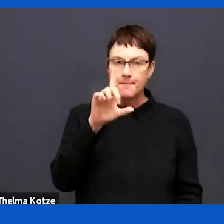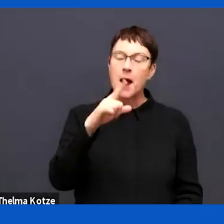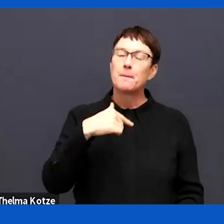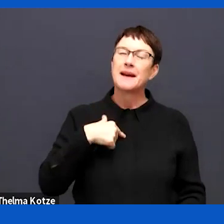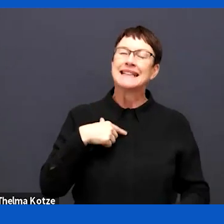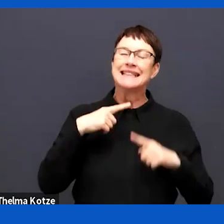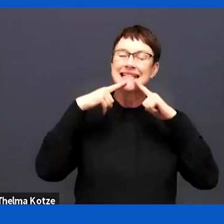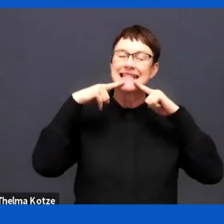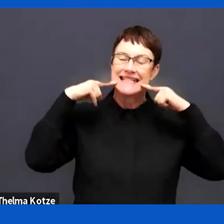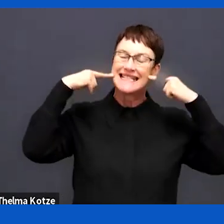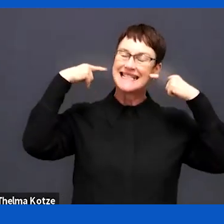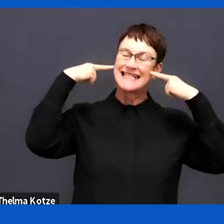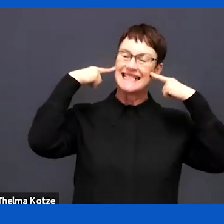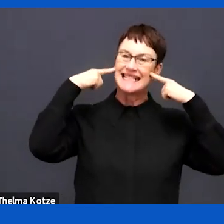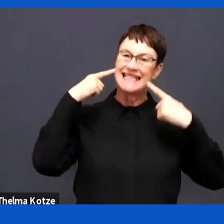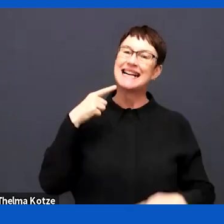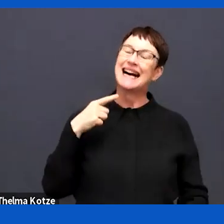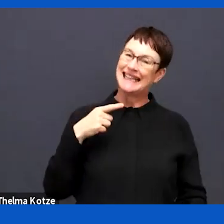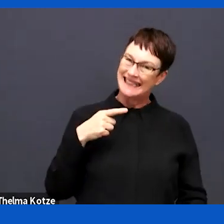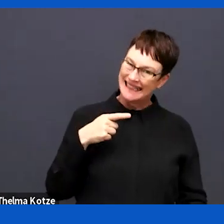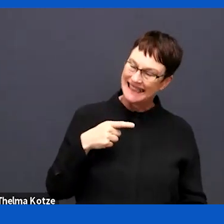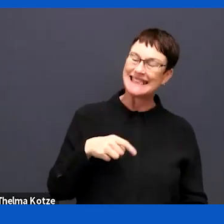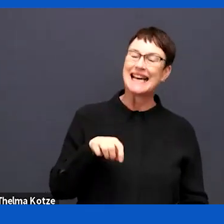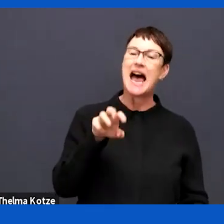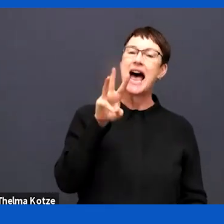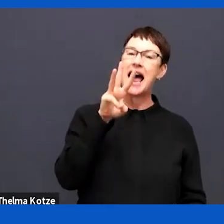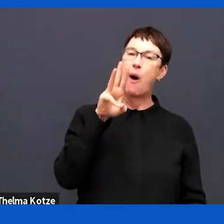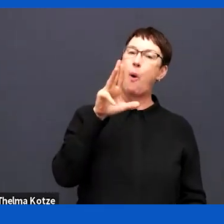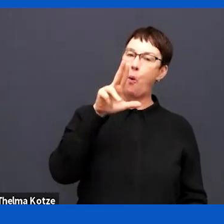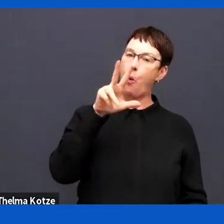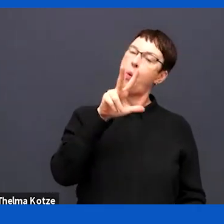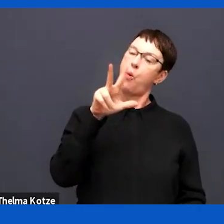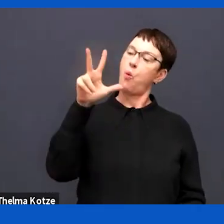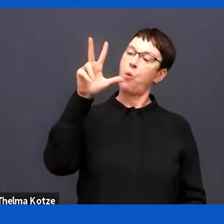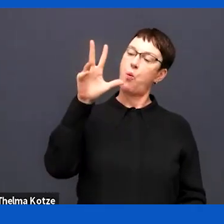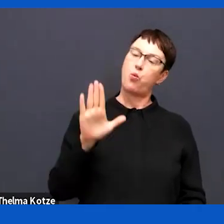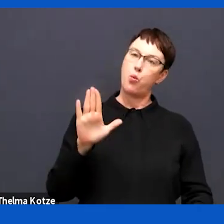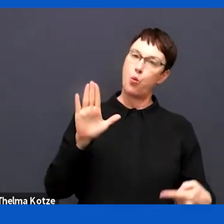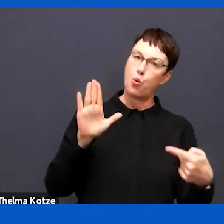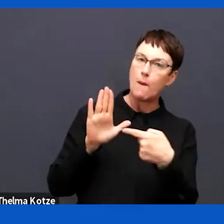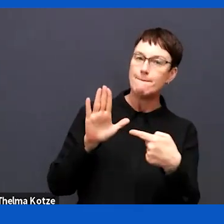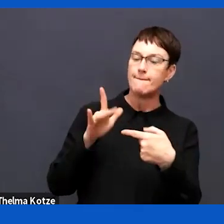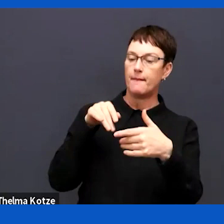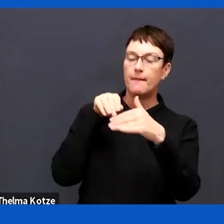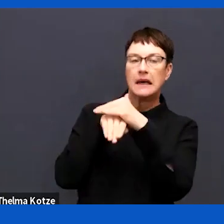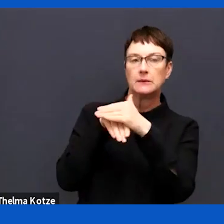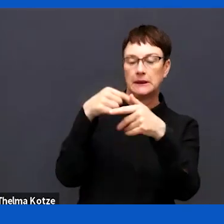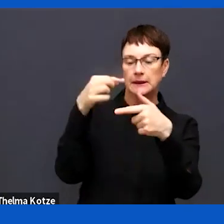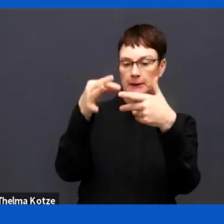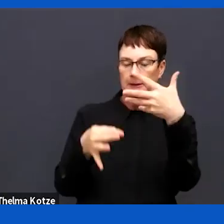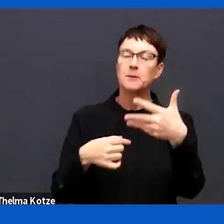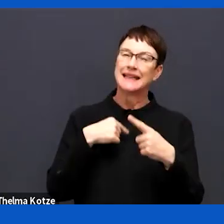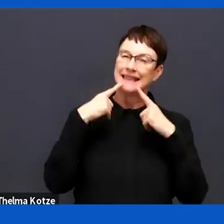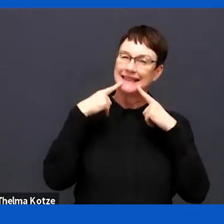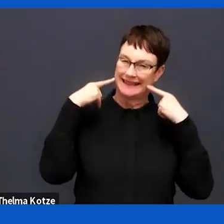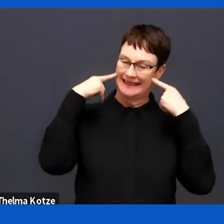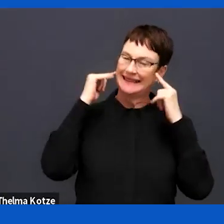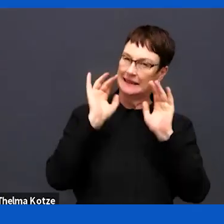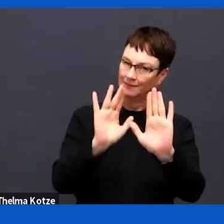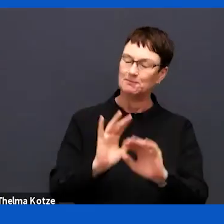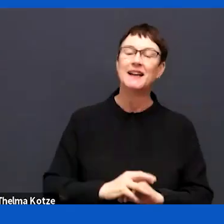positive way. We are just going to use a couple of minutes to catch up with Tanja Kleut from the